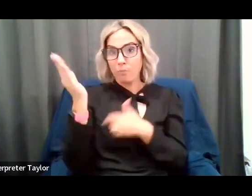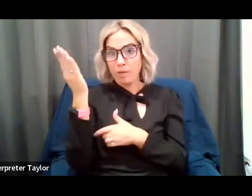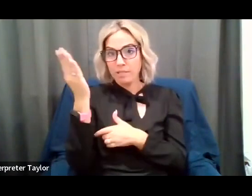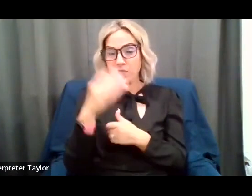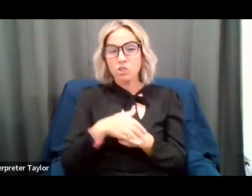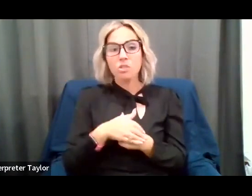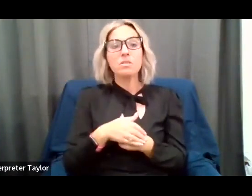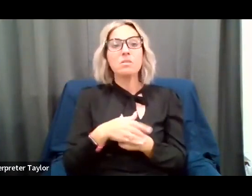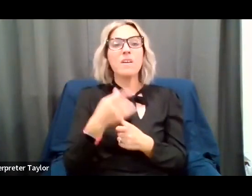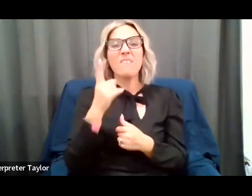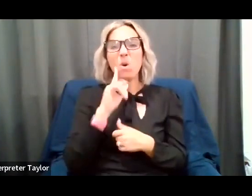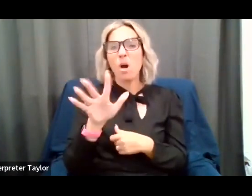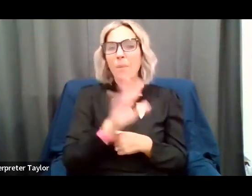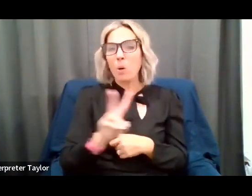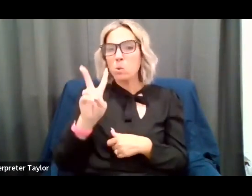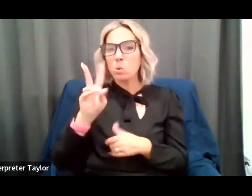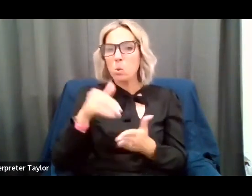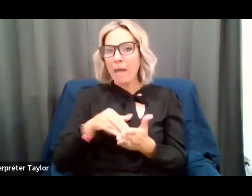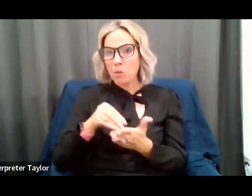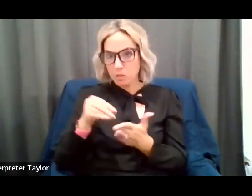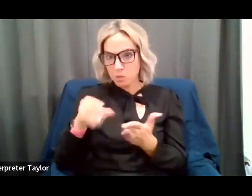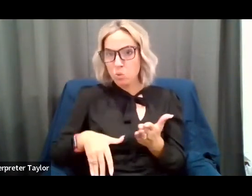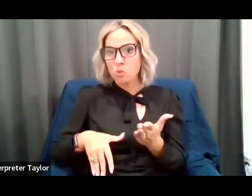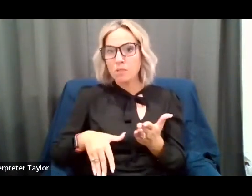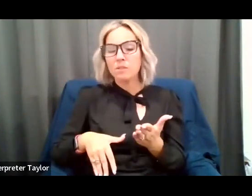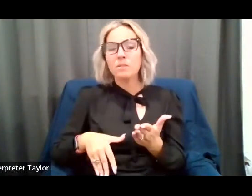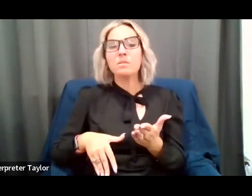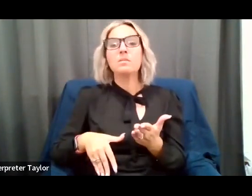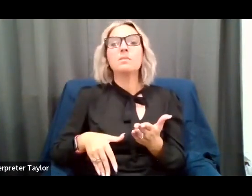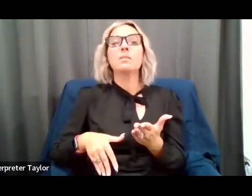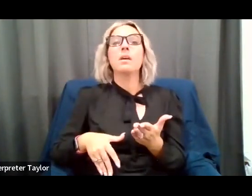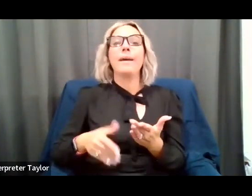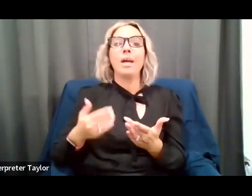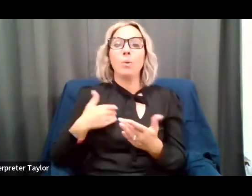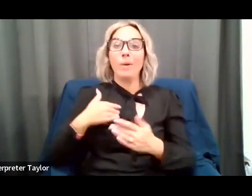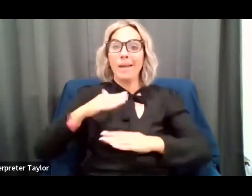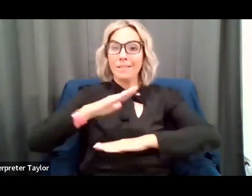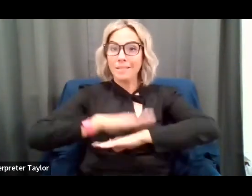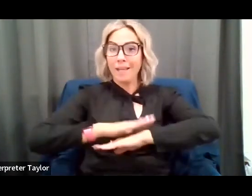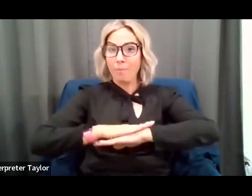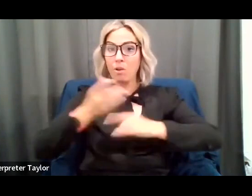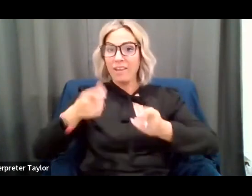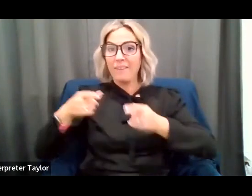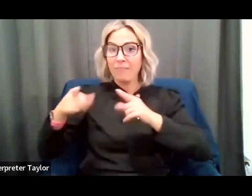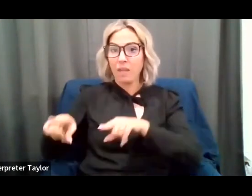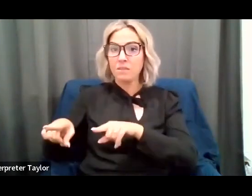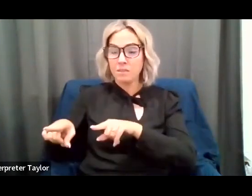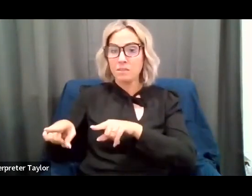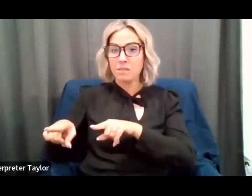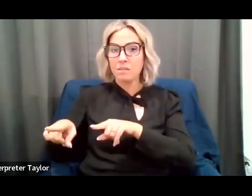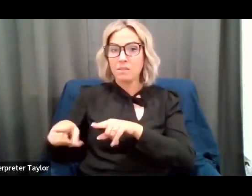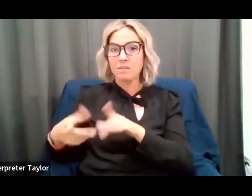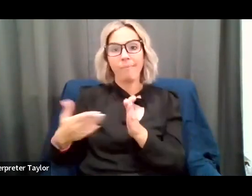for about 2000 students. And we had tabling events. Um, again, we talked about our College